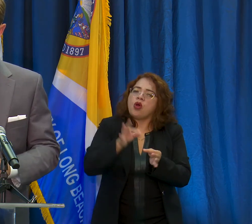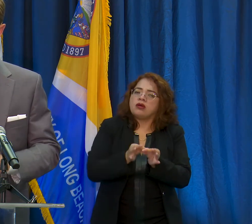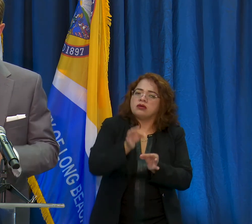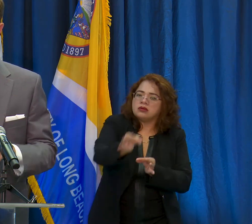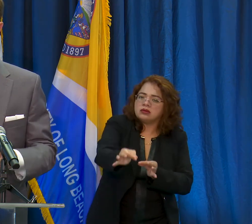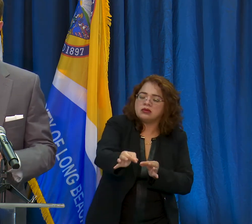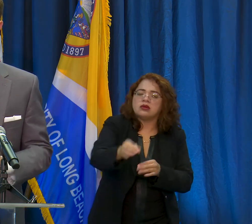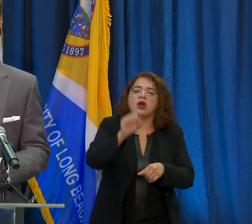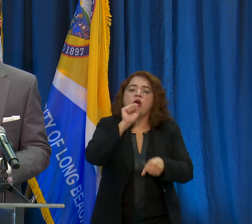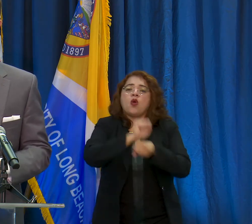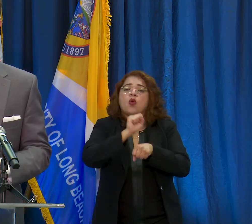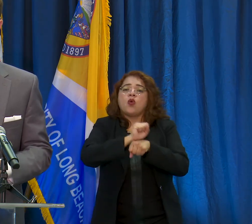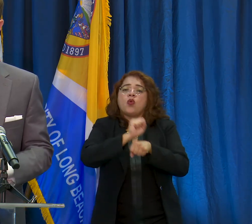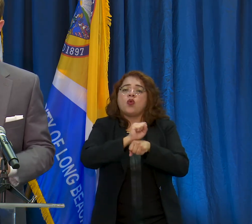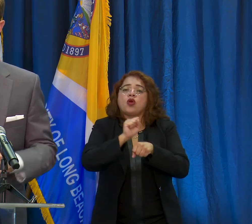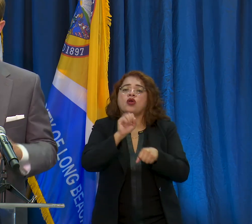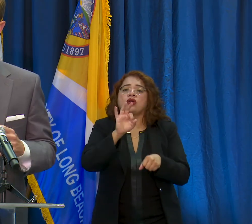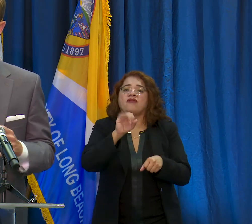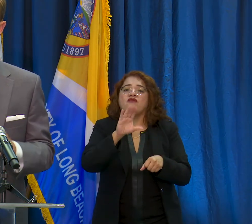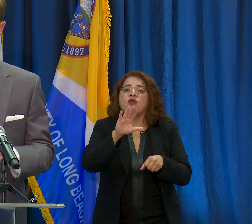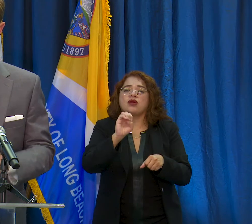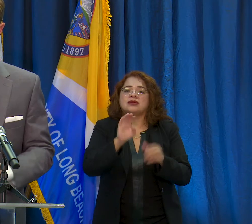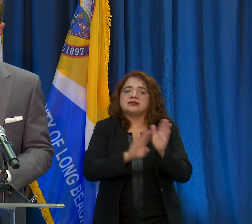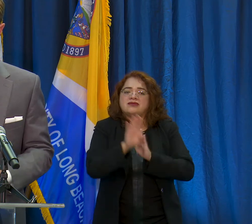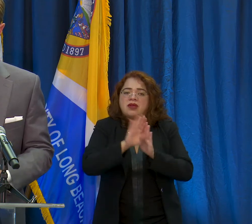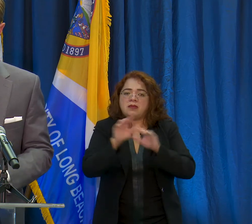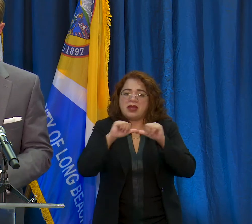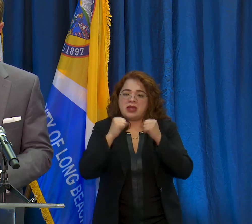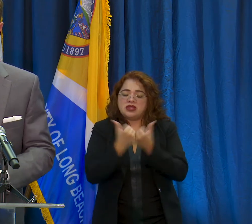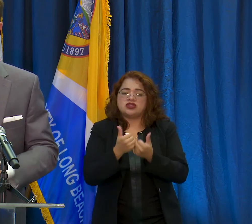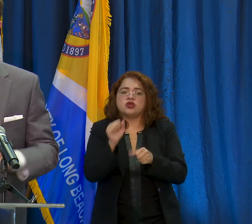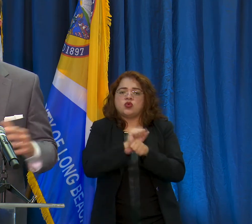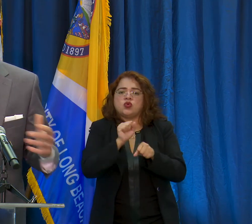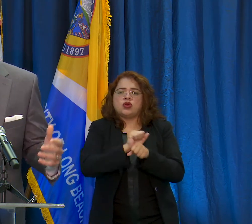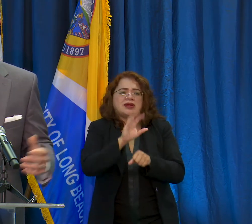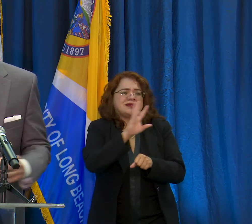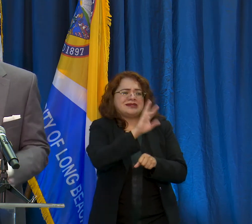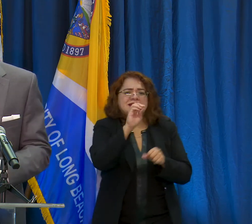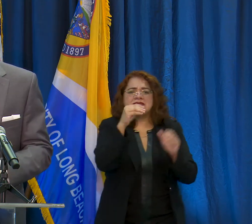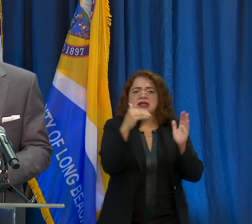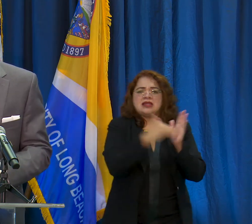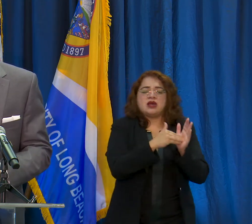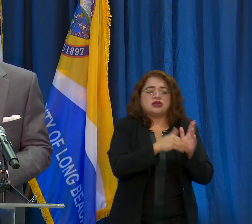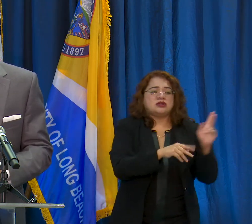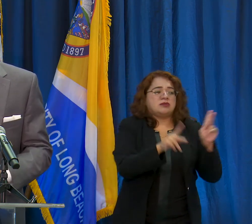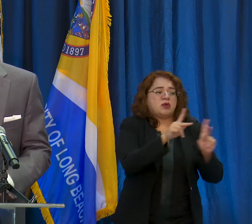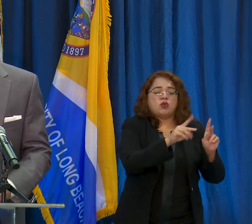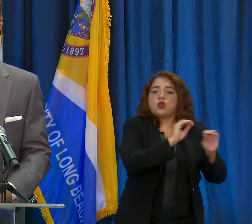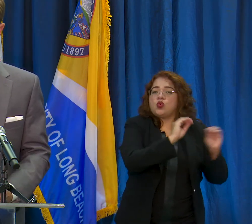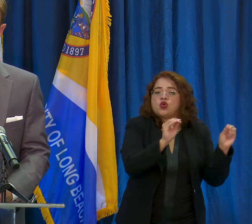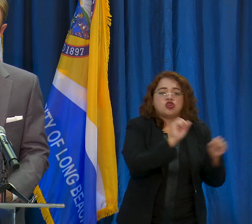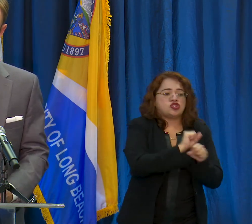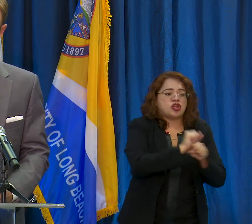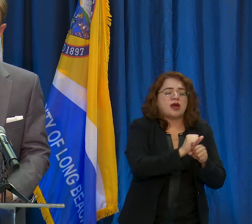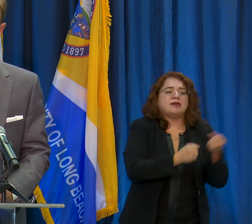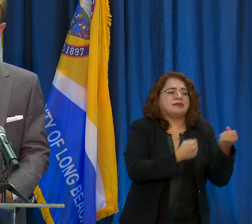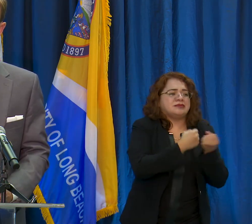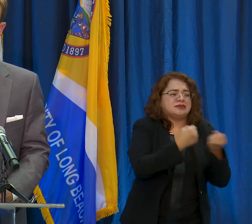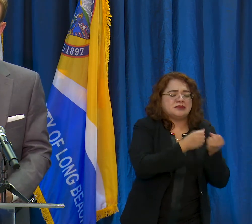been working with many of our local employers and over 60,000 displaced workers to secure unemployment insurance,